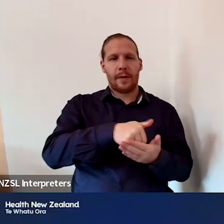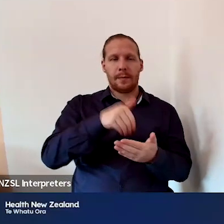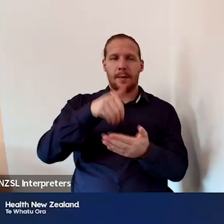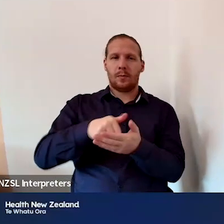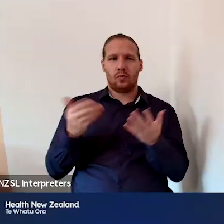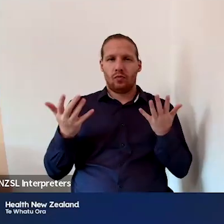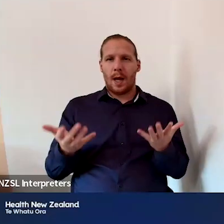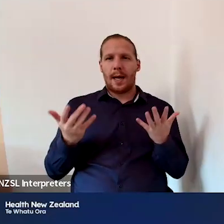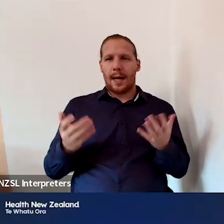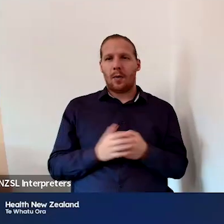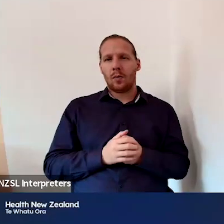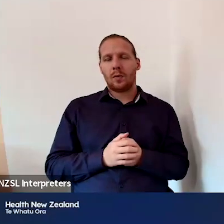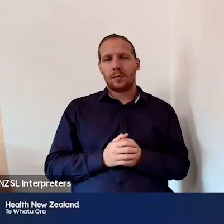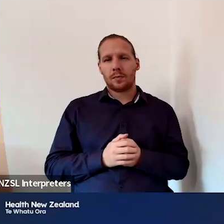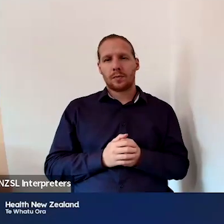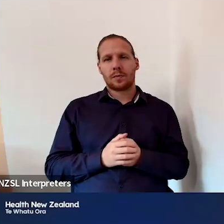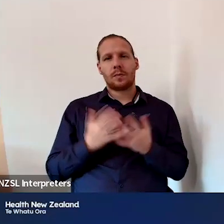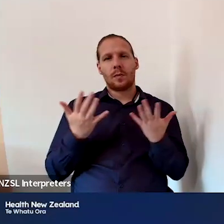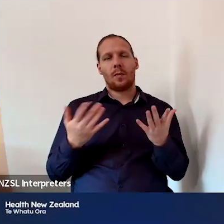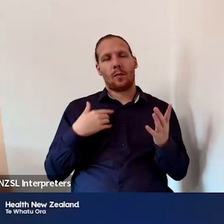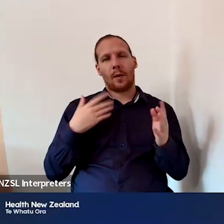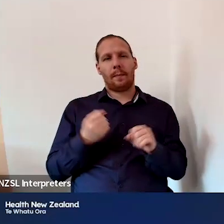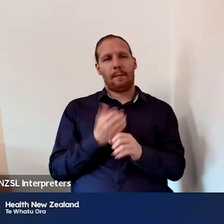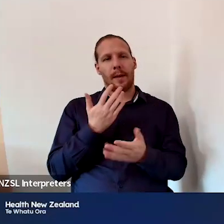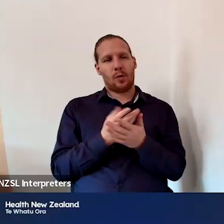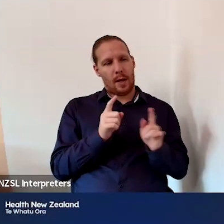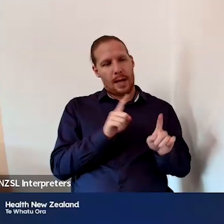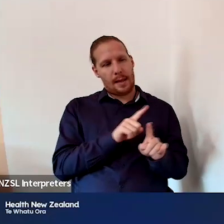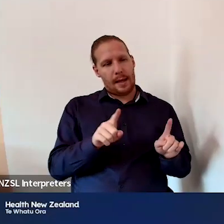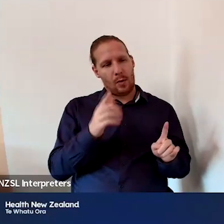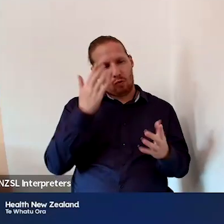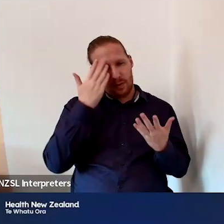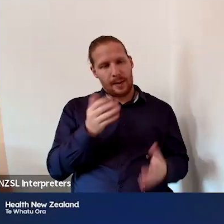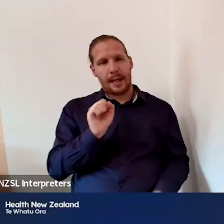So, you know, ensuring that we, respect whanau time, young people's times,